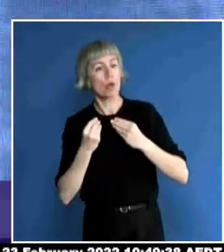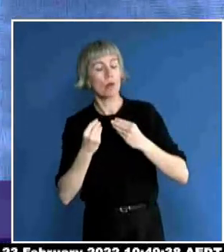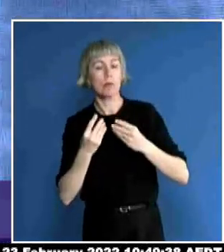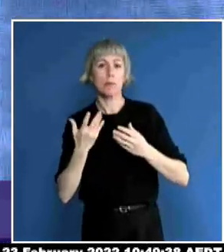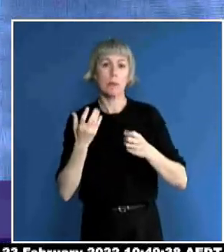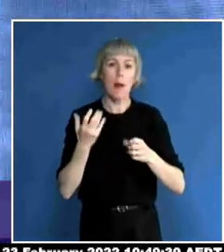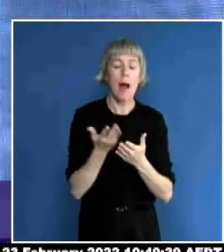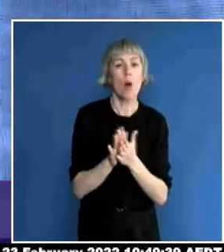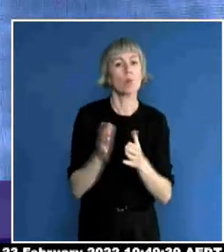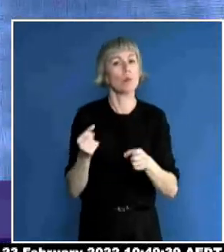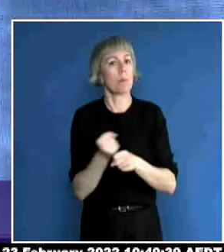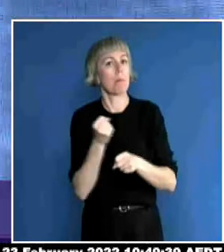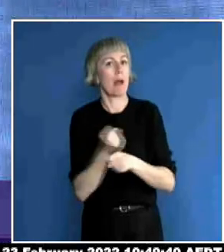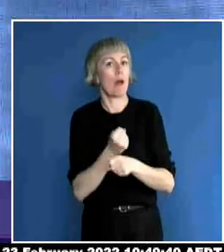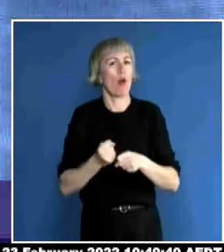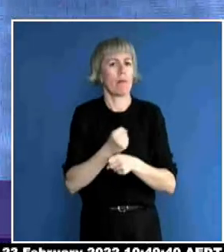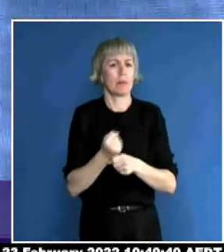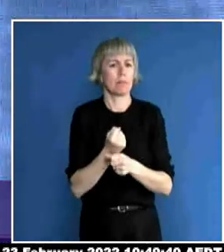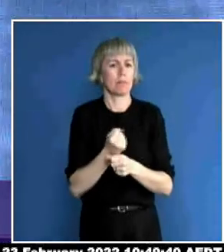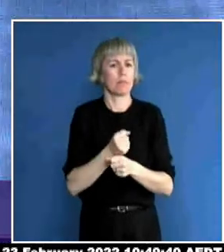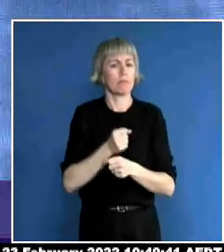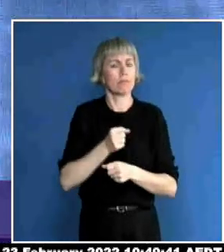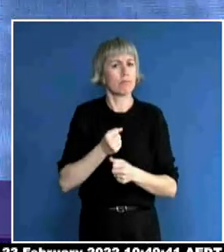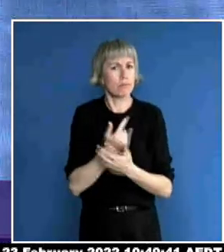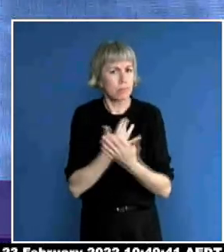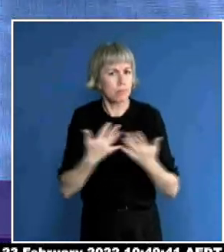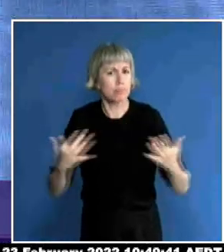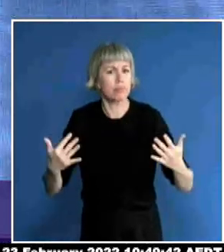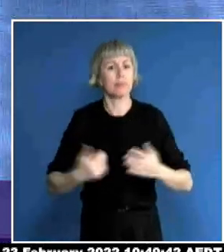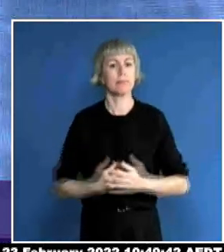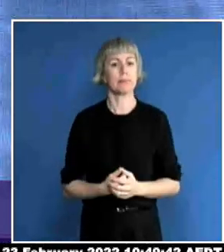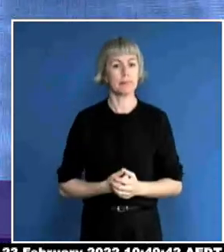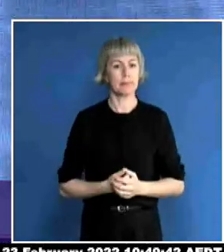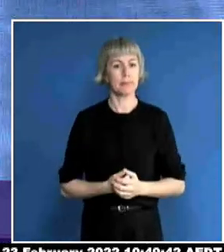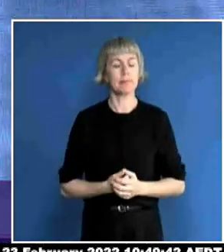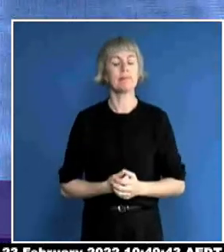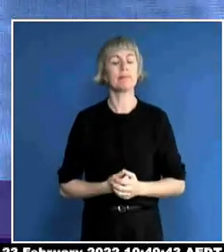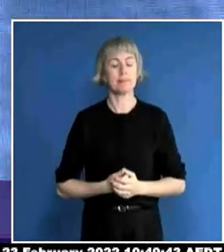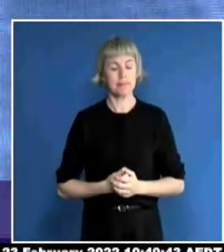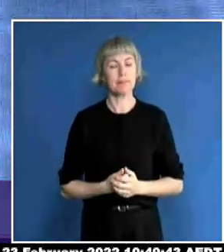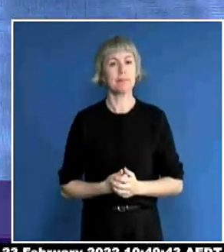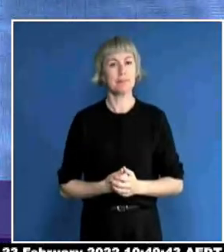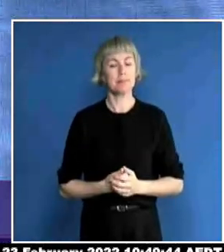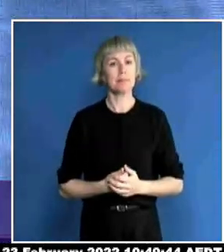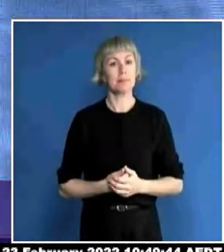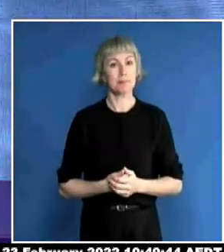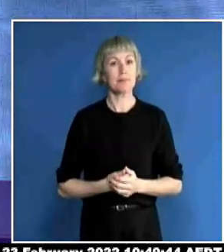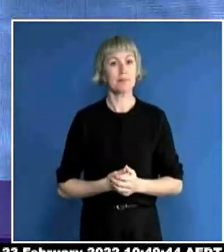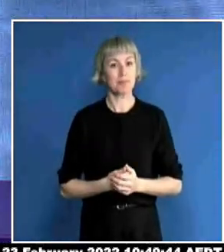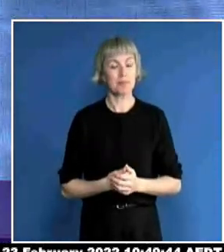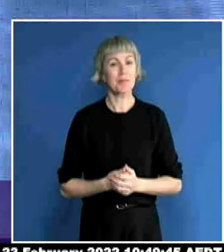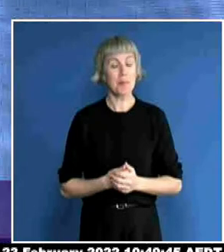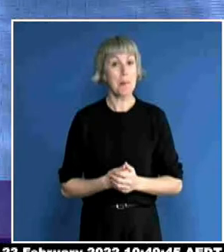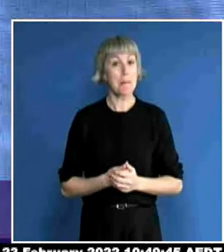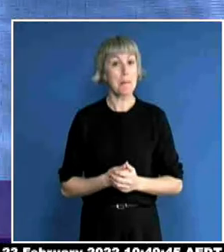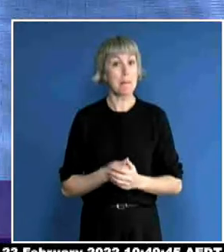The program was suspended in March 2020 when the first wave of COVID lockdowns were